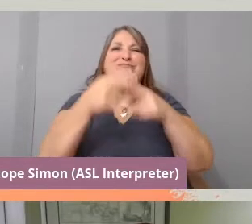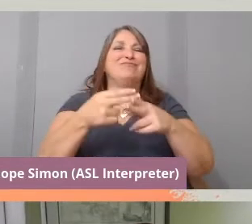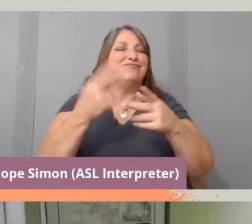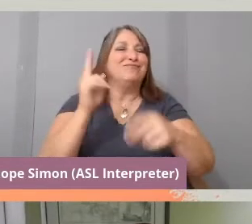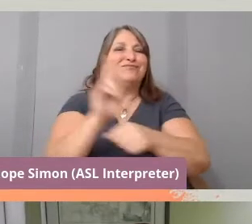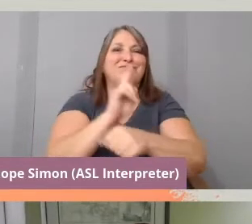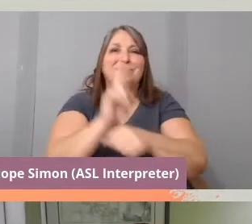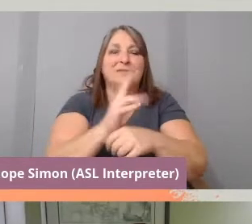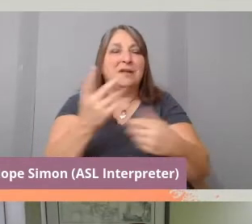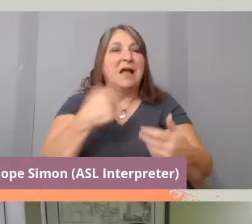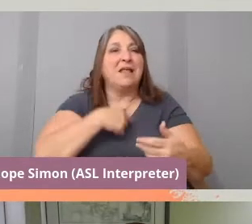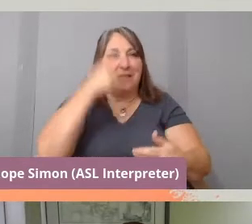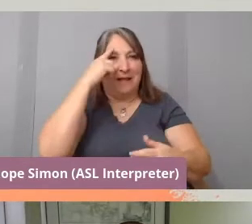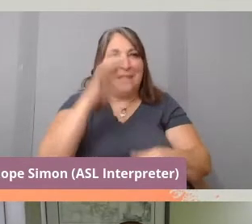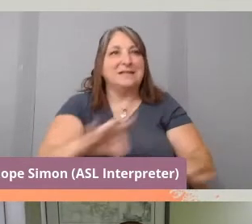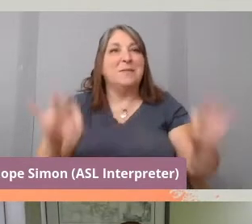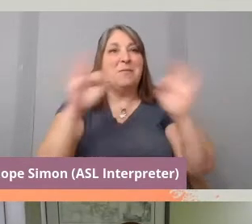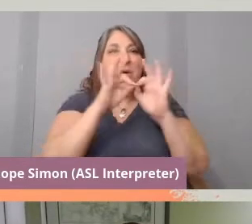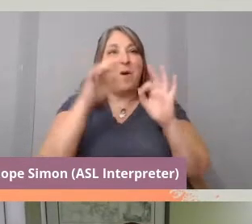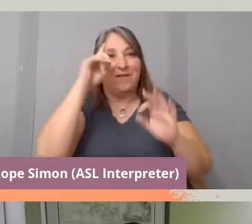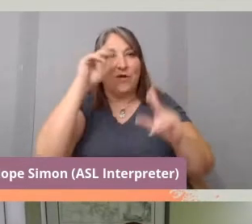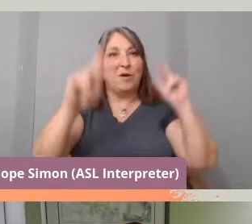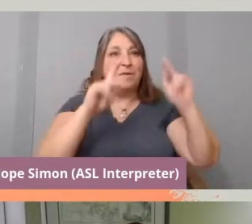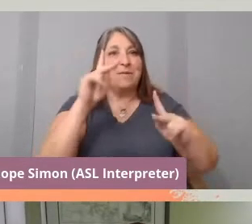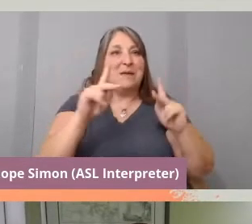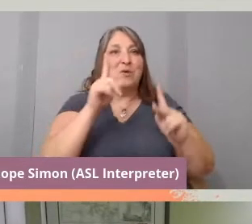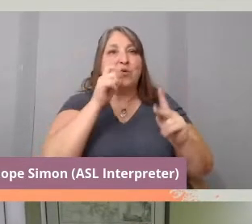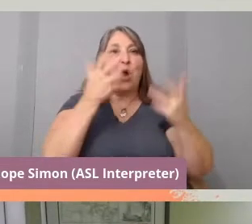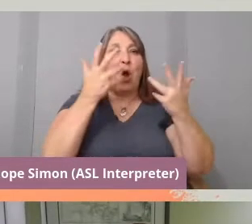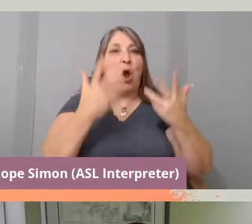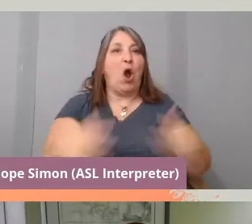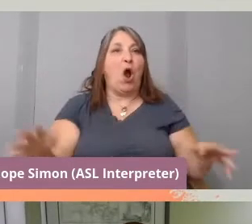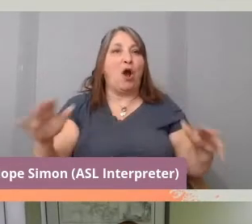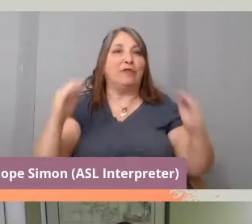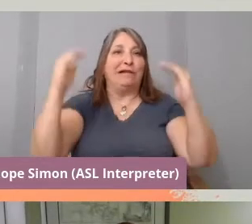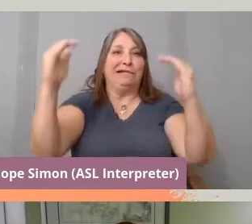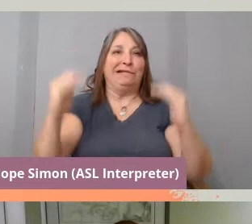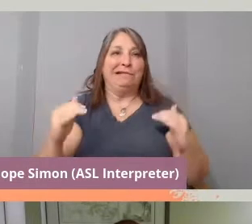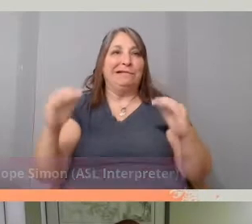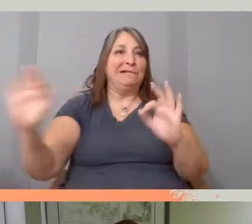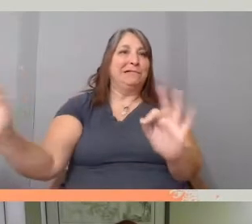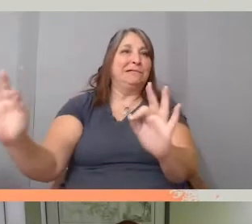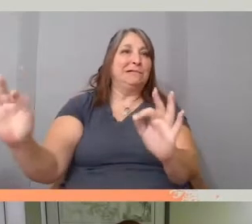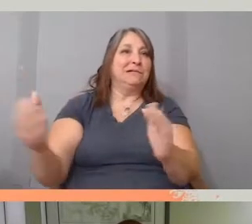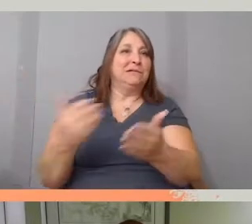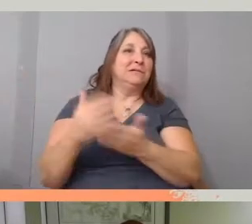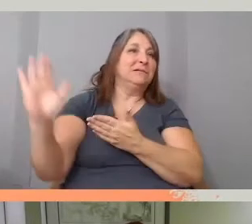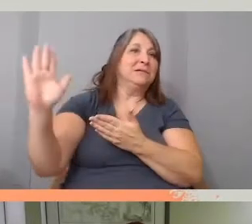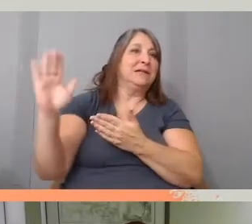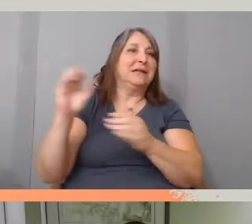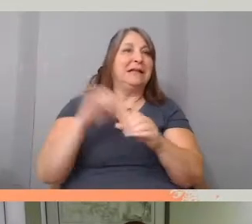who are already, you know, marginalized in the industry and in the world at large.